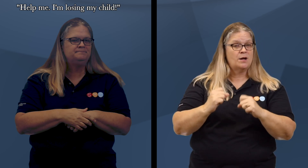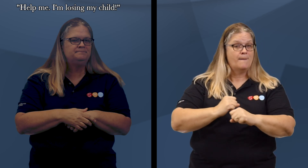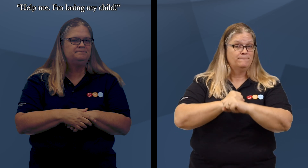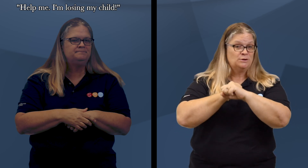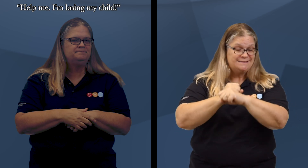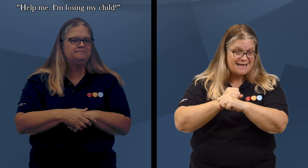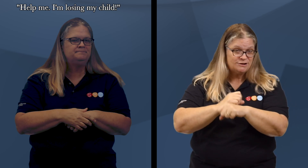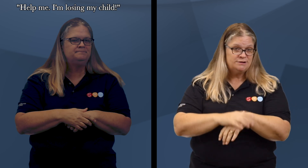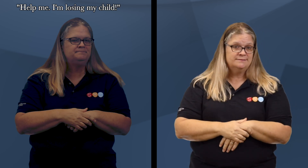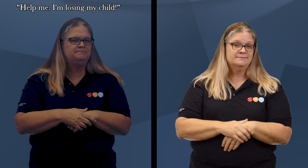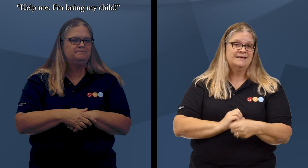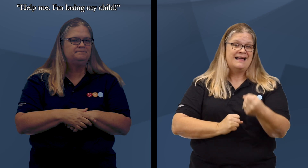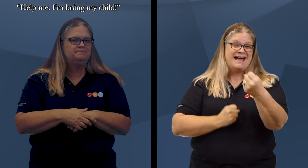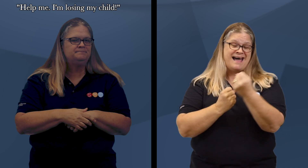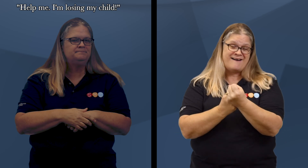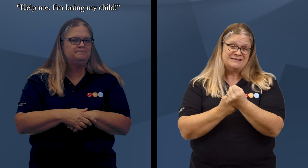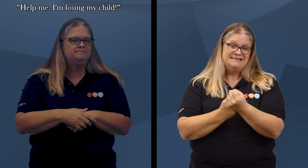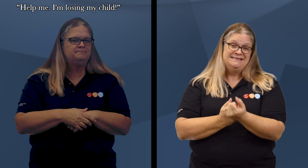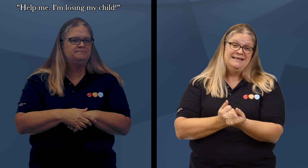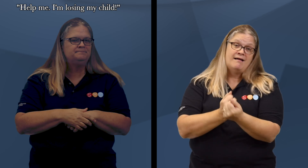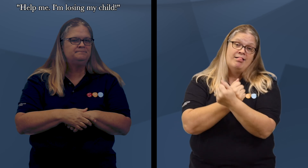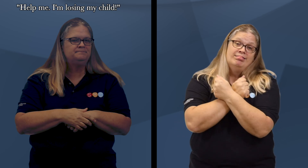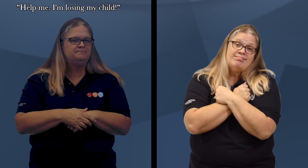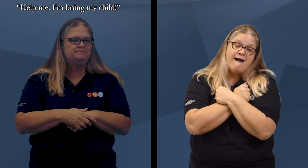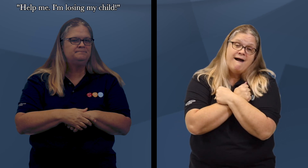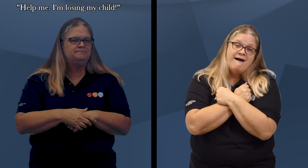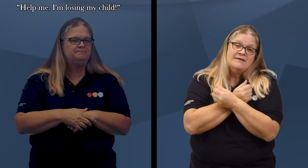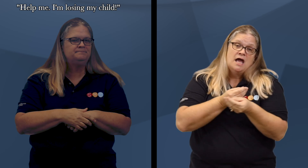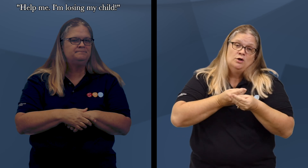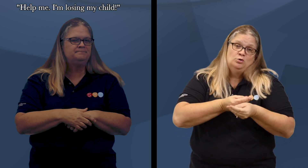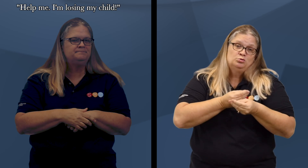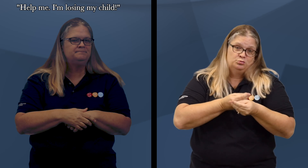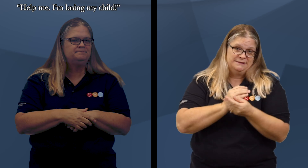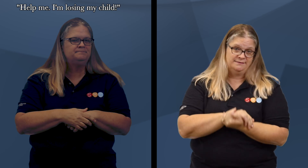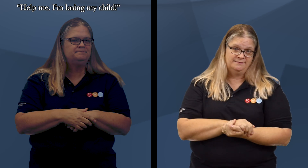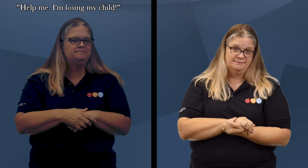protection, advocacy, love, and nurturing.